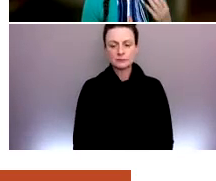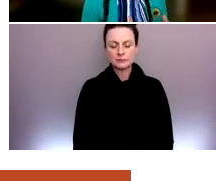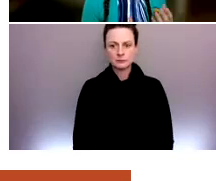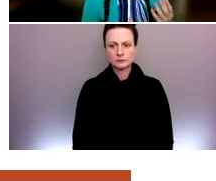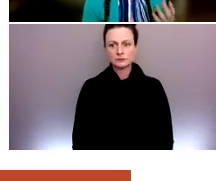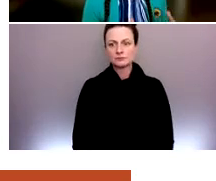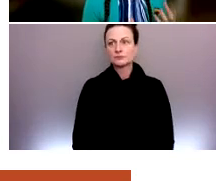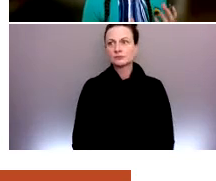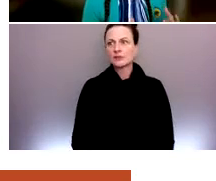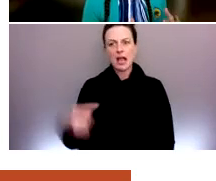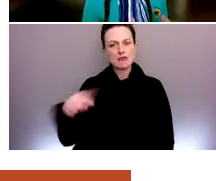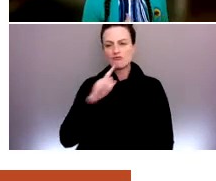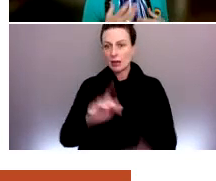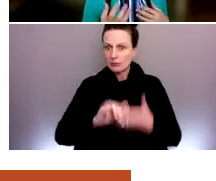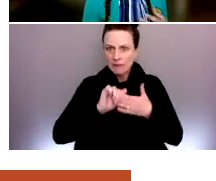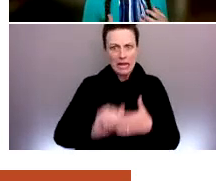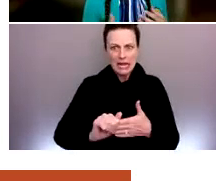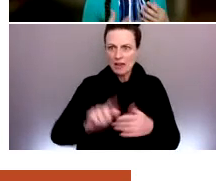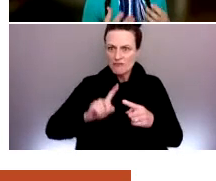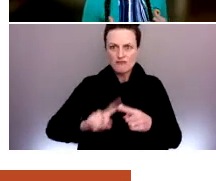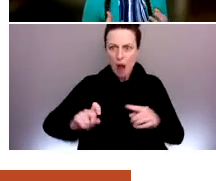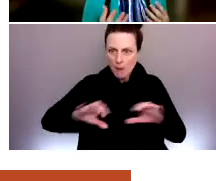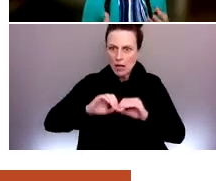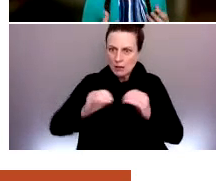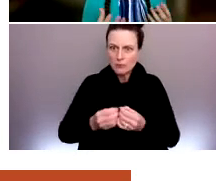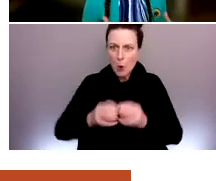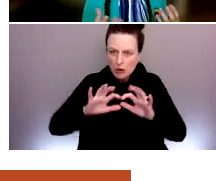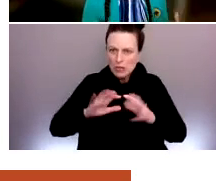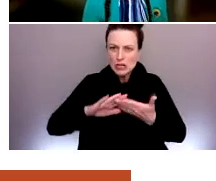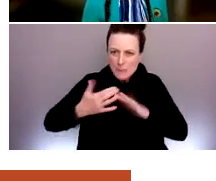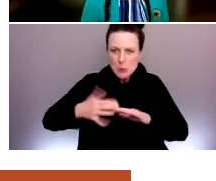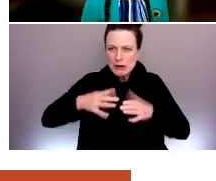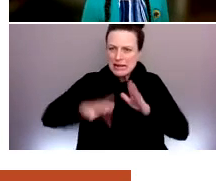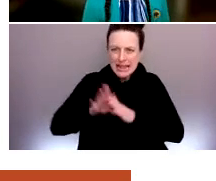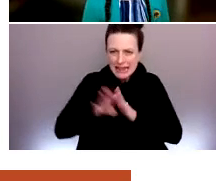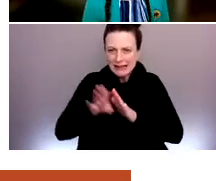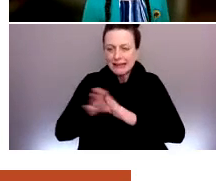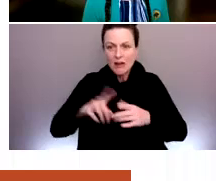They are grassroot led organizations that are created to build economic growth within tribal nations.